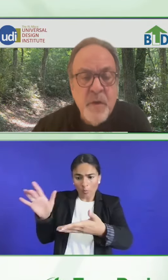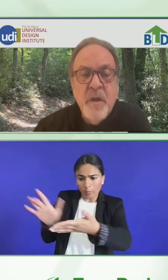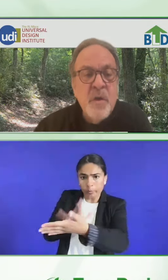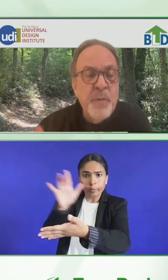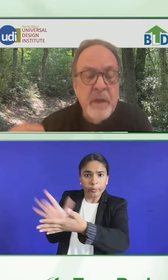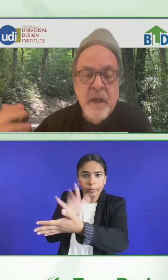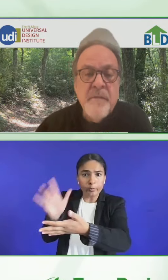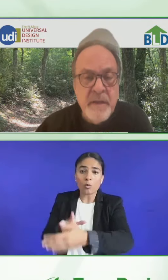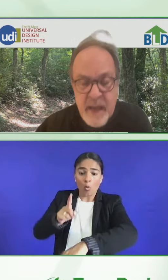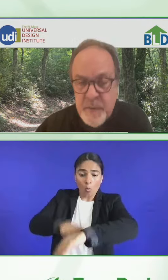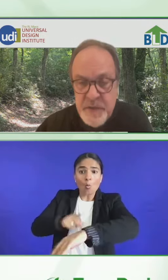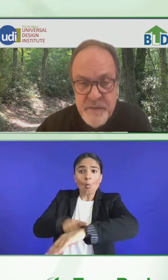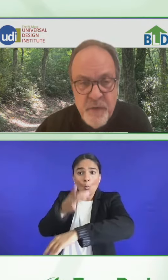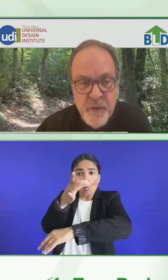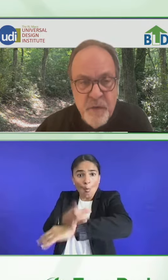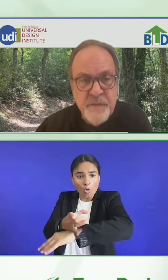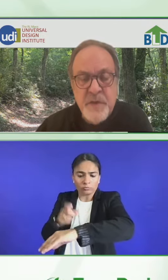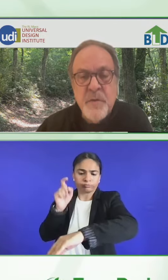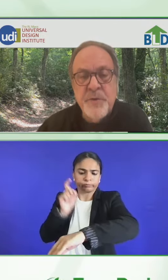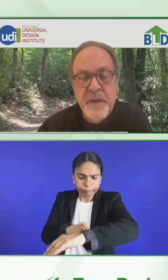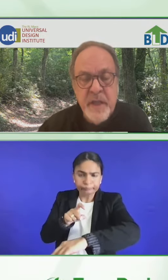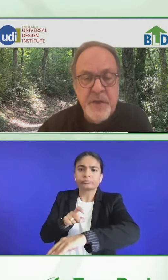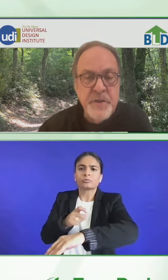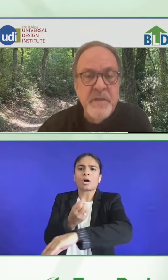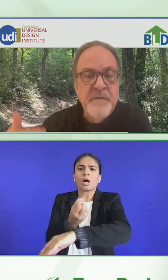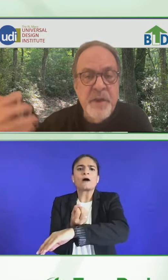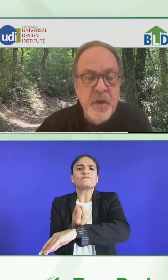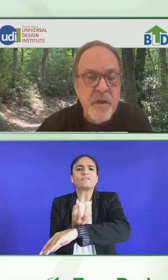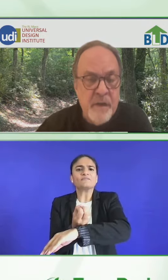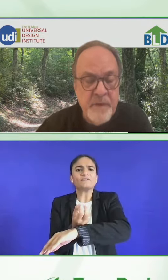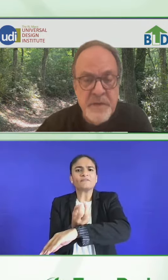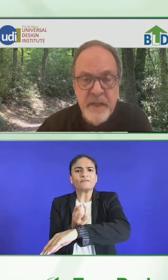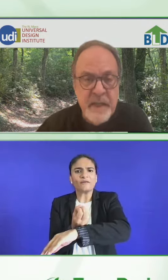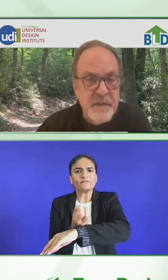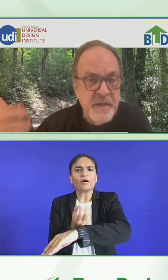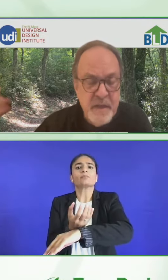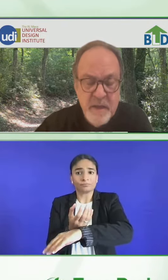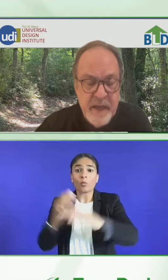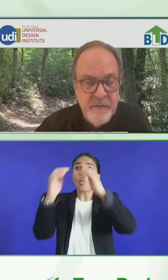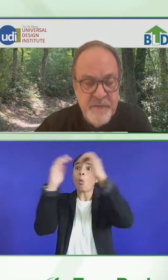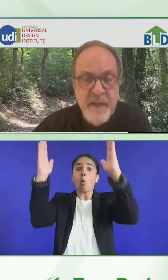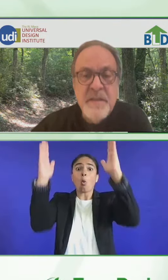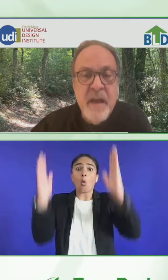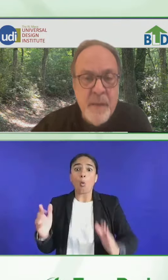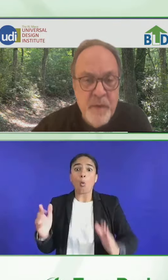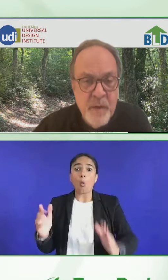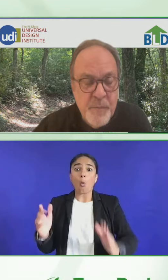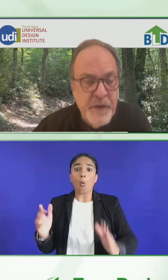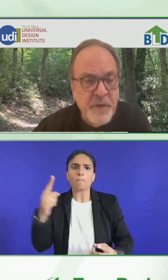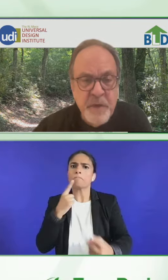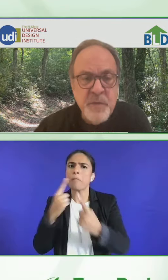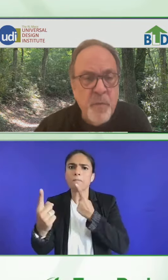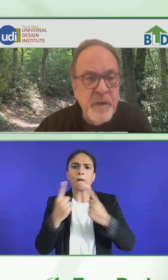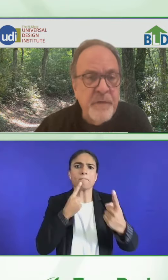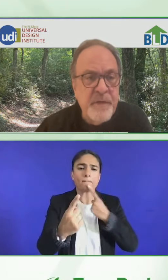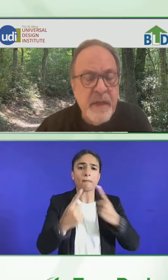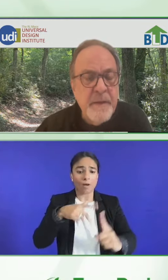So we love our tablets and phones for the social connections, the videoconferencing and FaceTime bring to us wonderful things.